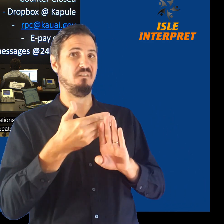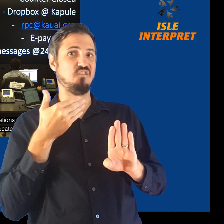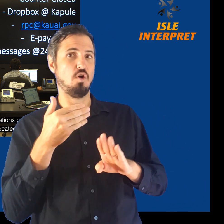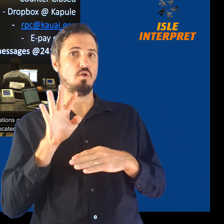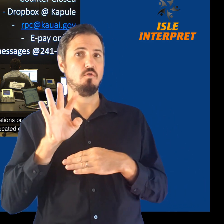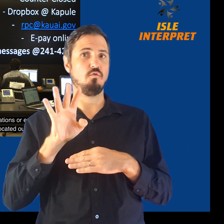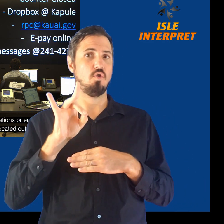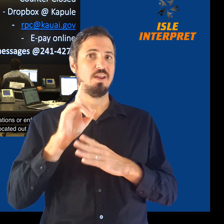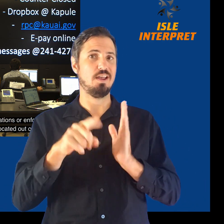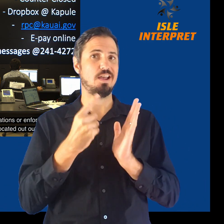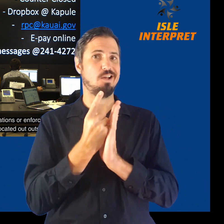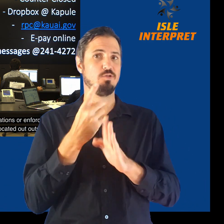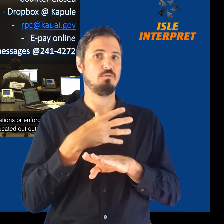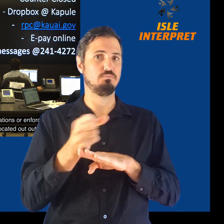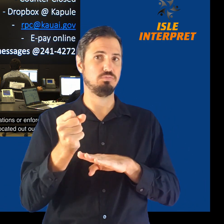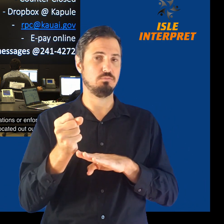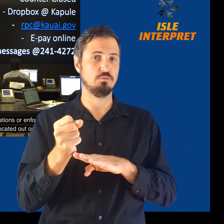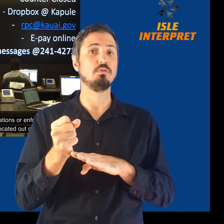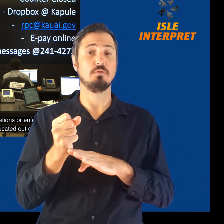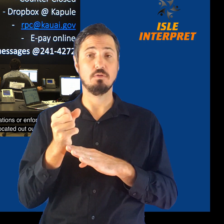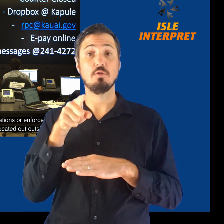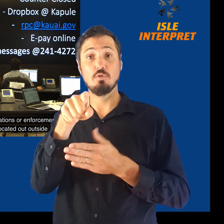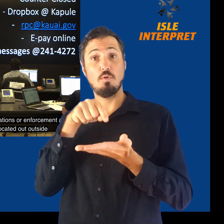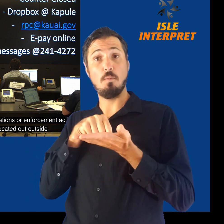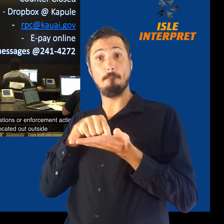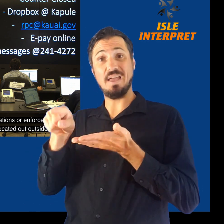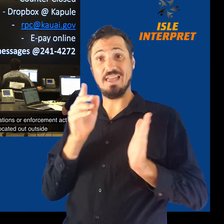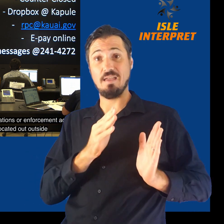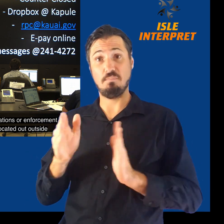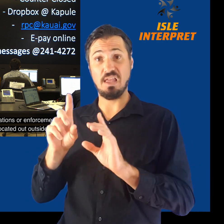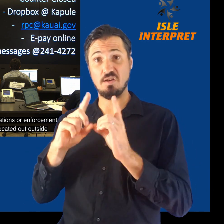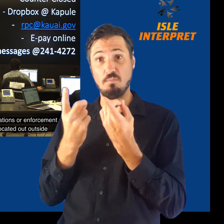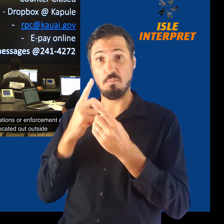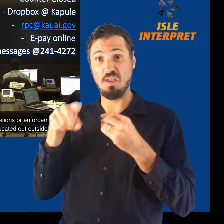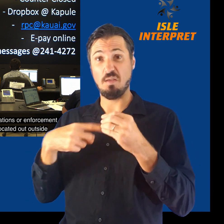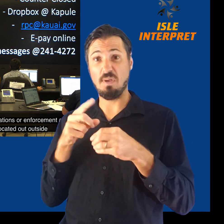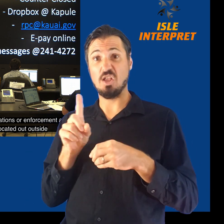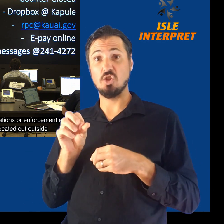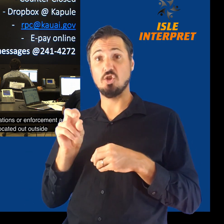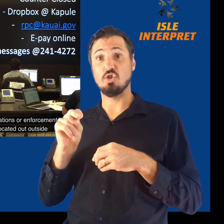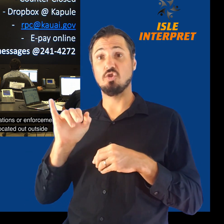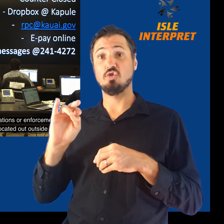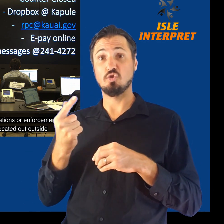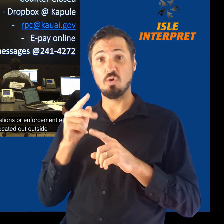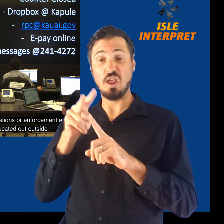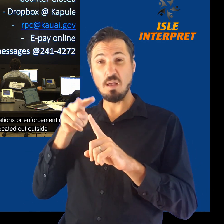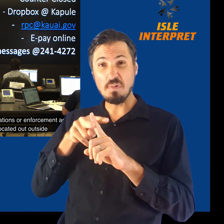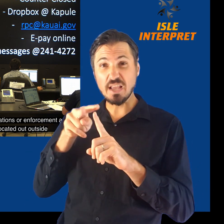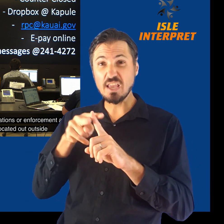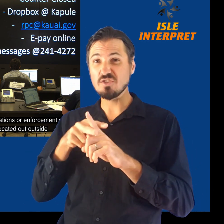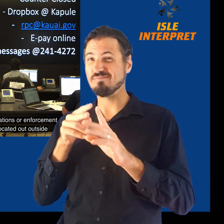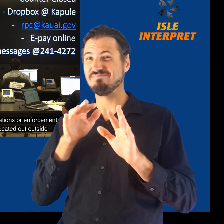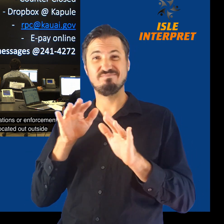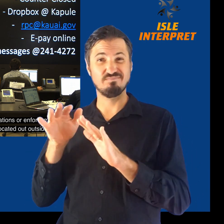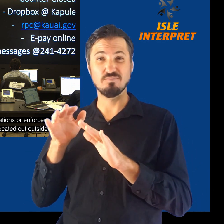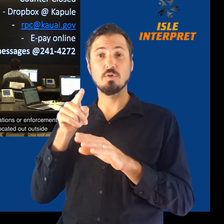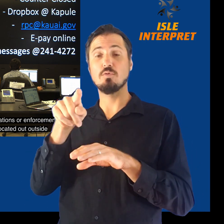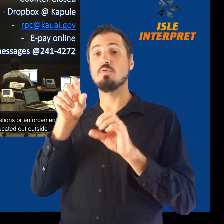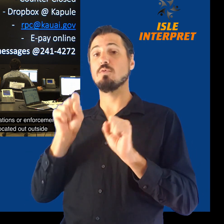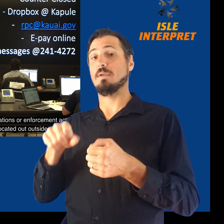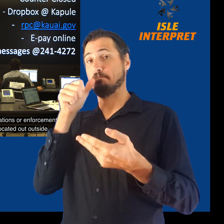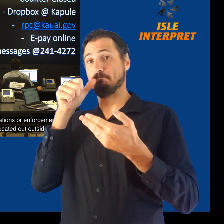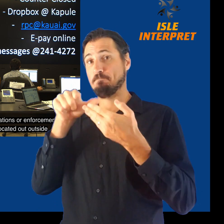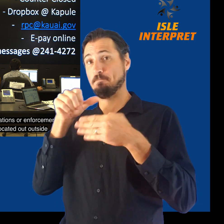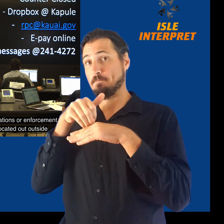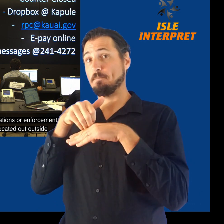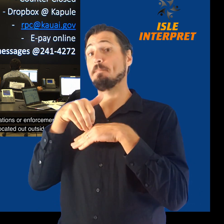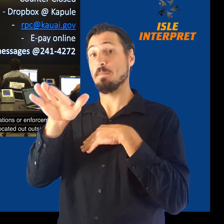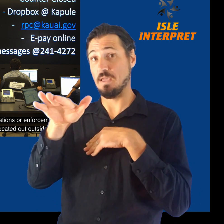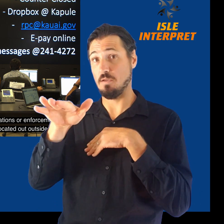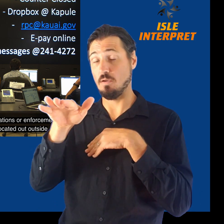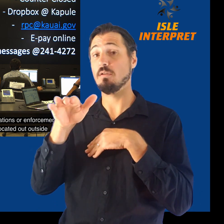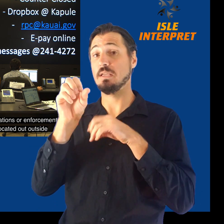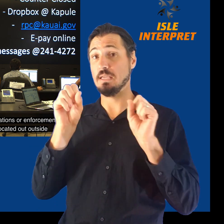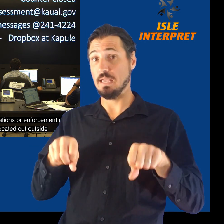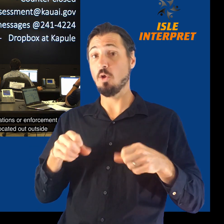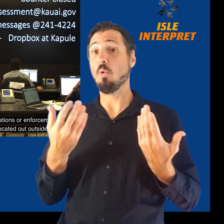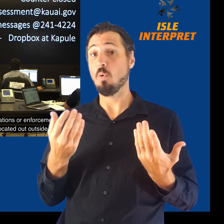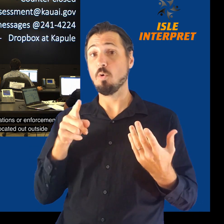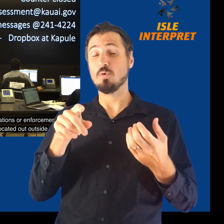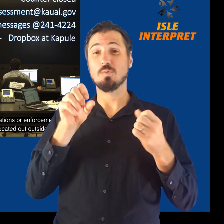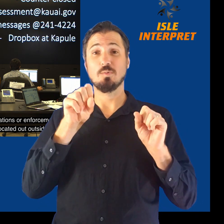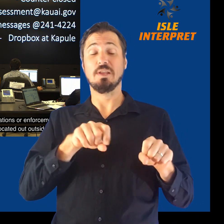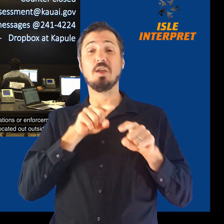All payments to the Planning Department concerning zoning applications or enforcement actions shall can be mailed or submitted through the drop box located out outside